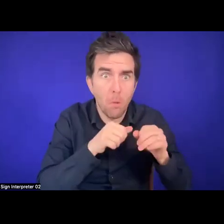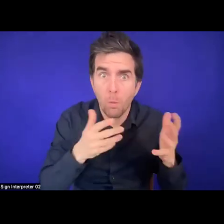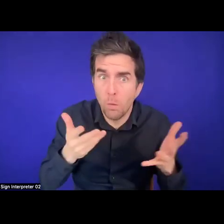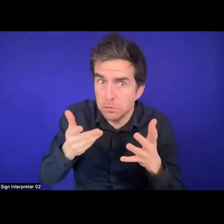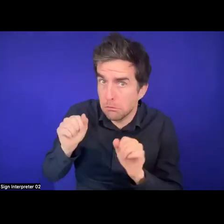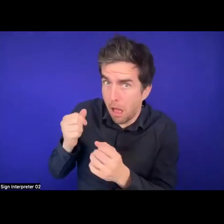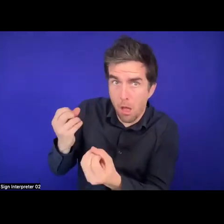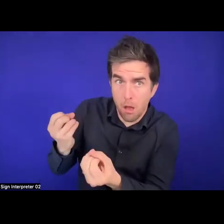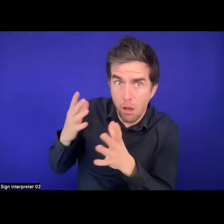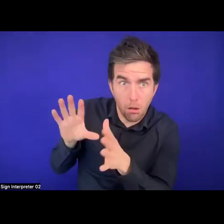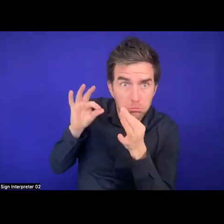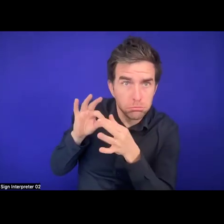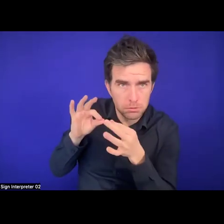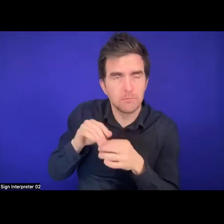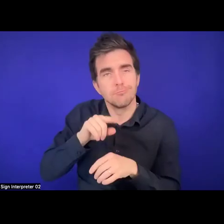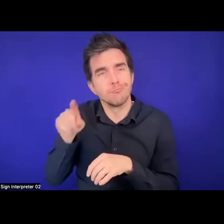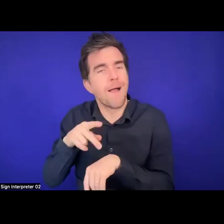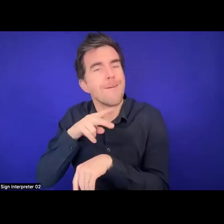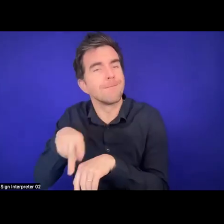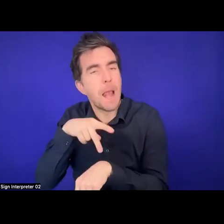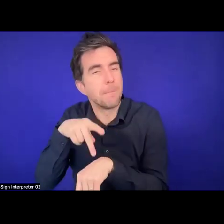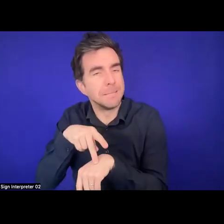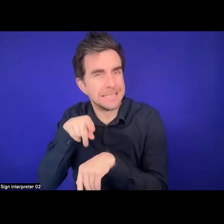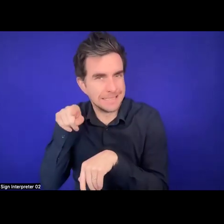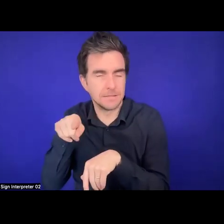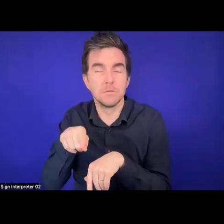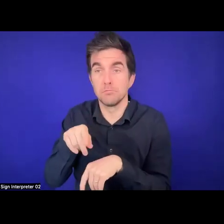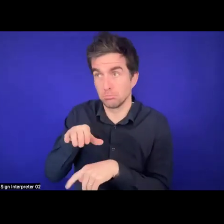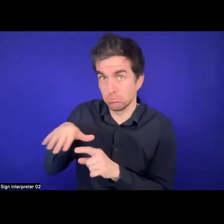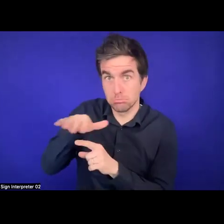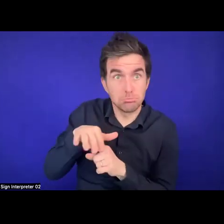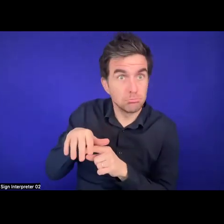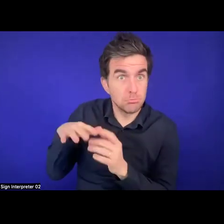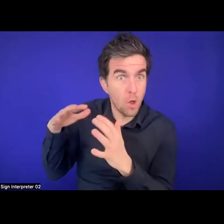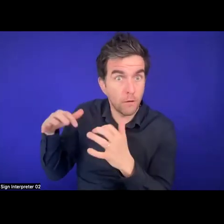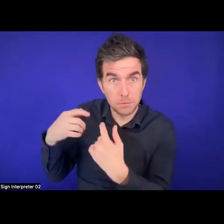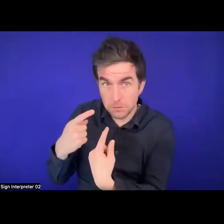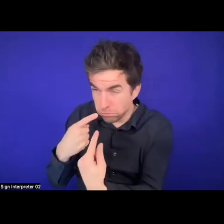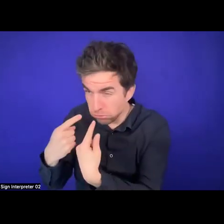data mapping. That's now developed and moved towards the UN as being shared as a